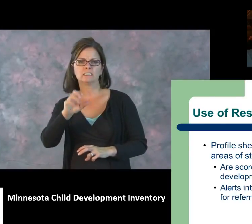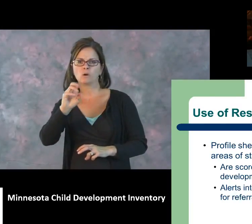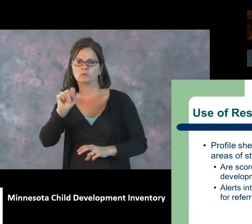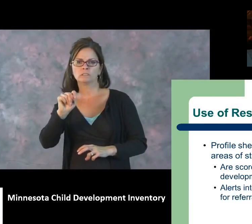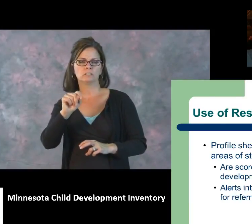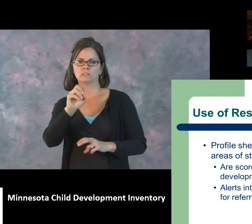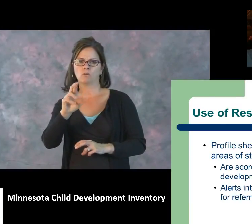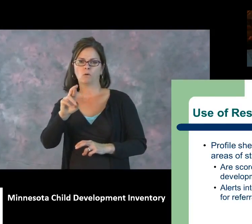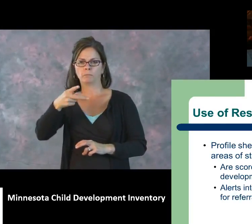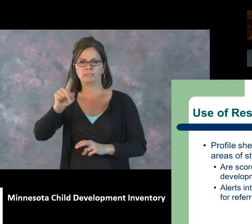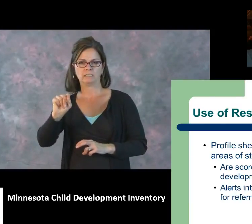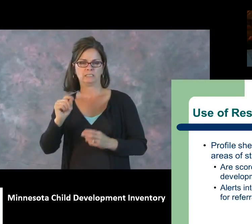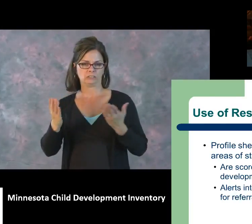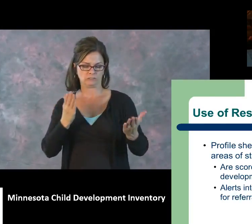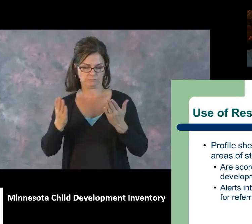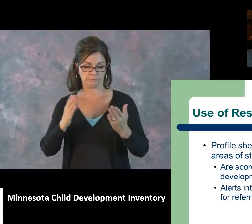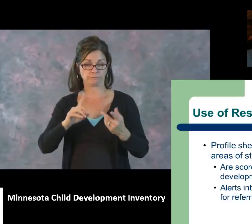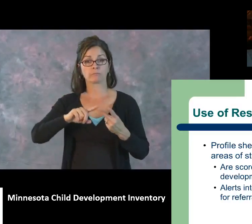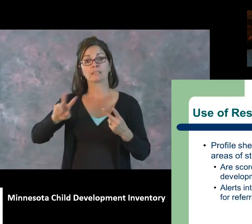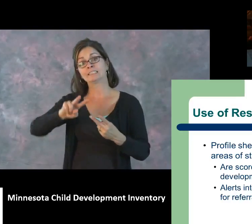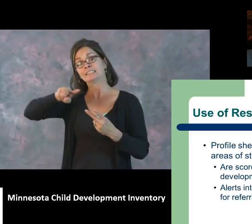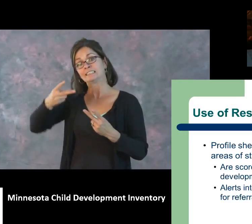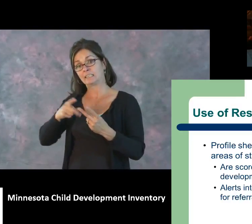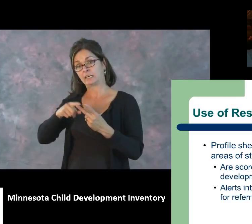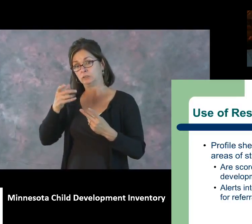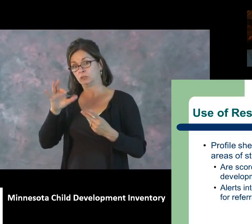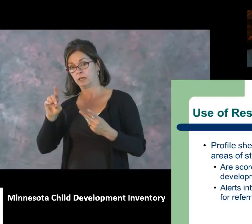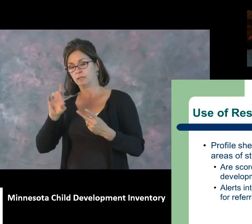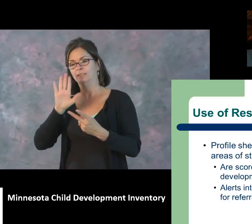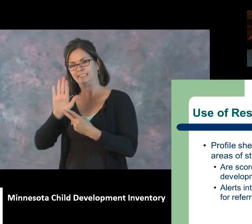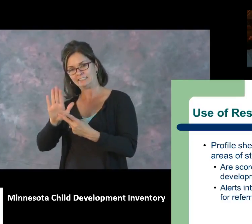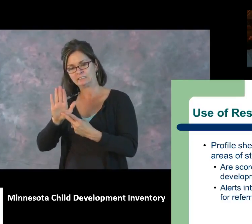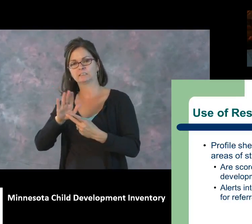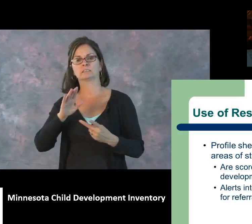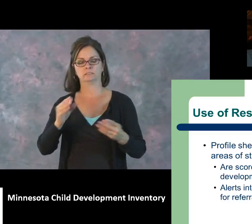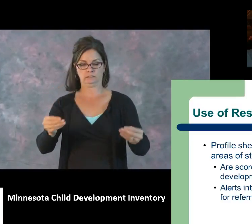The second child, Michael, his profile would alert us